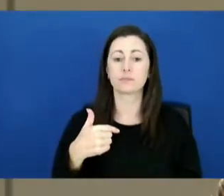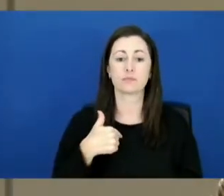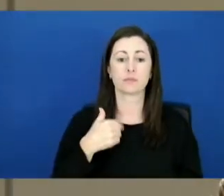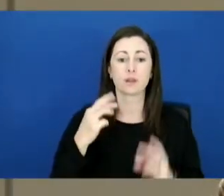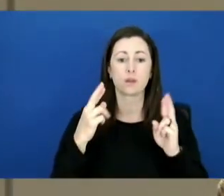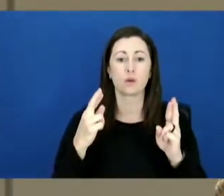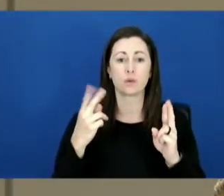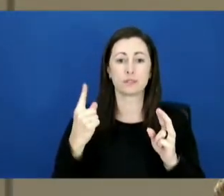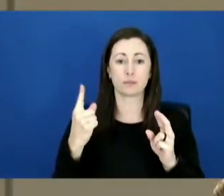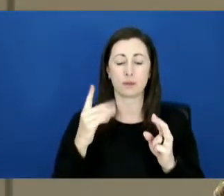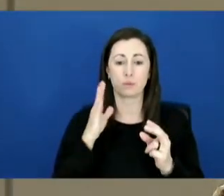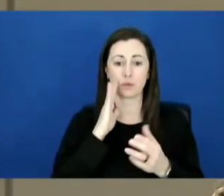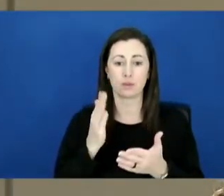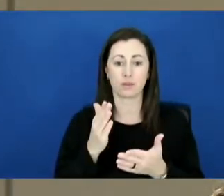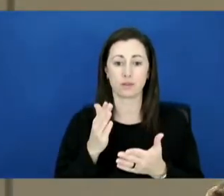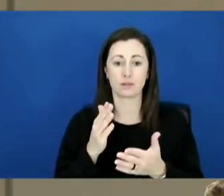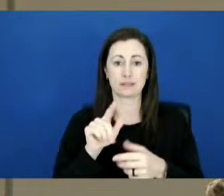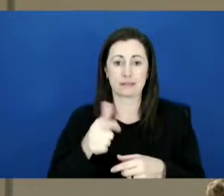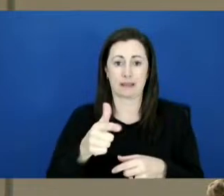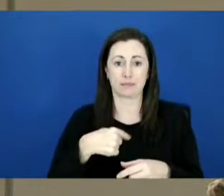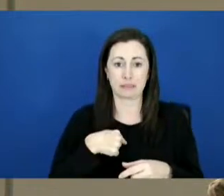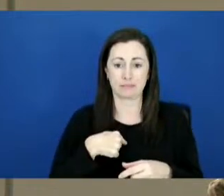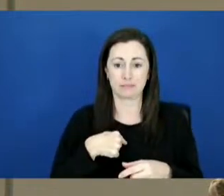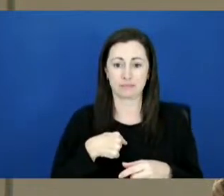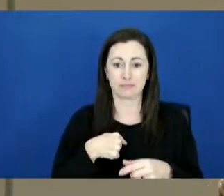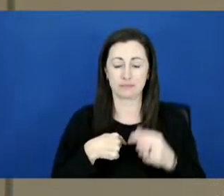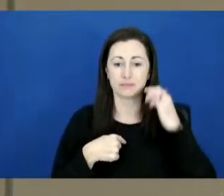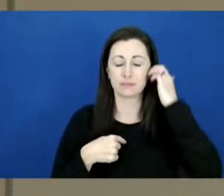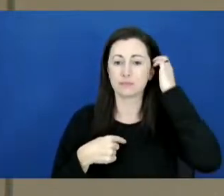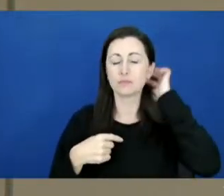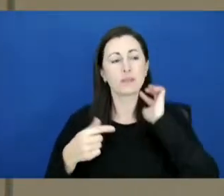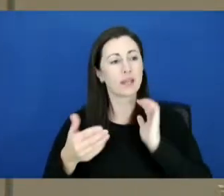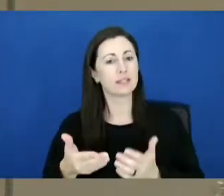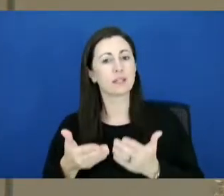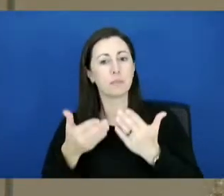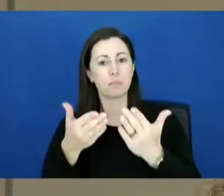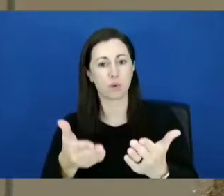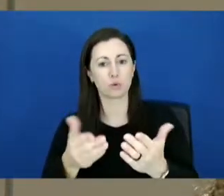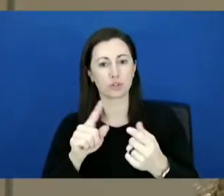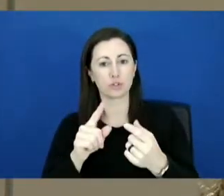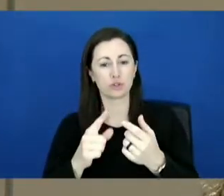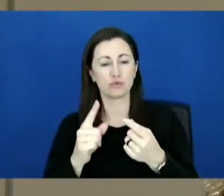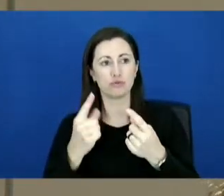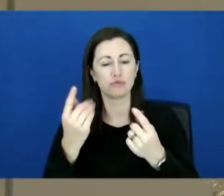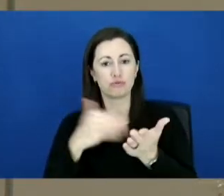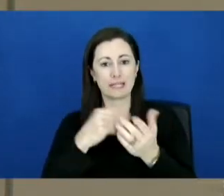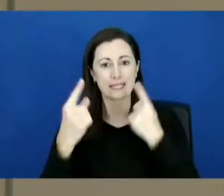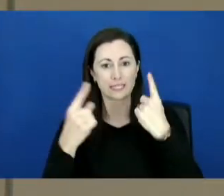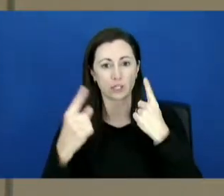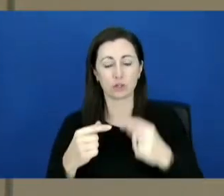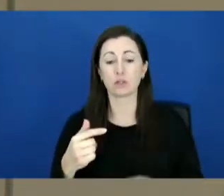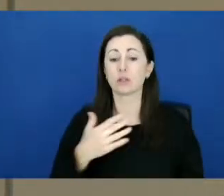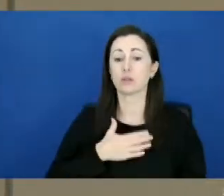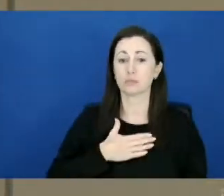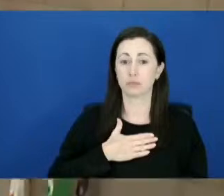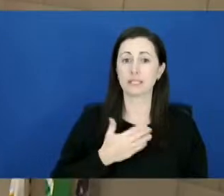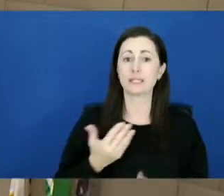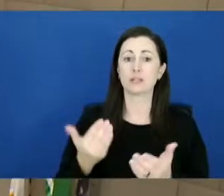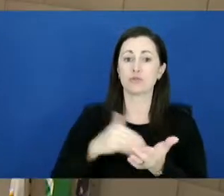YOU NEED TO MAKE A MOTION. I HOPE THAT SOMEBODY WILL SECOND ME.